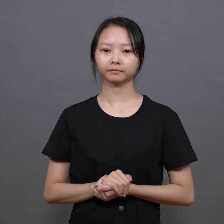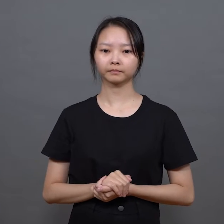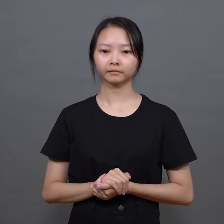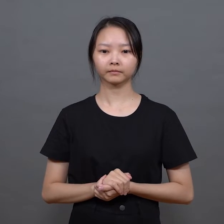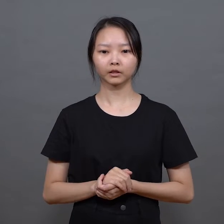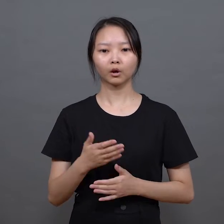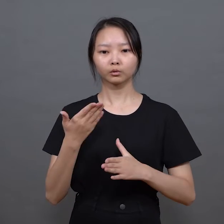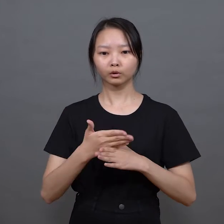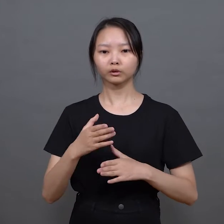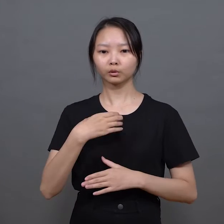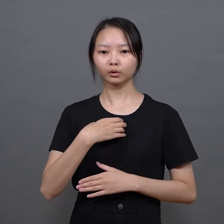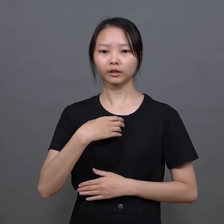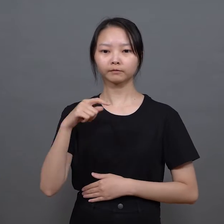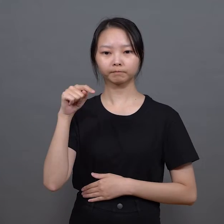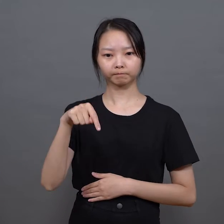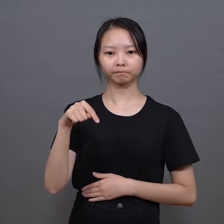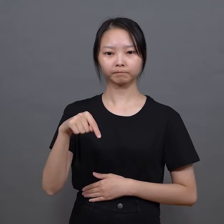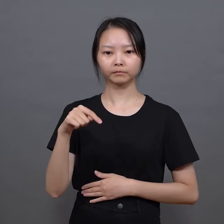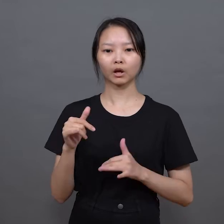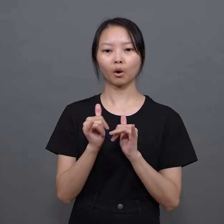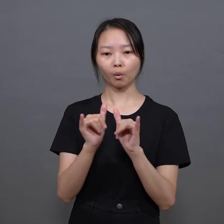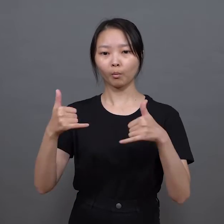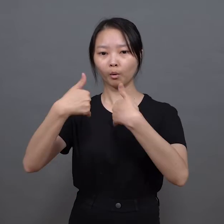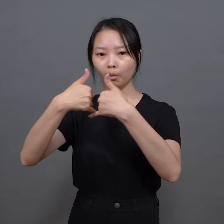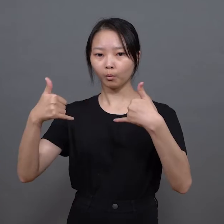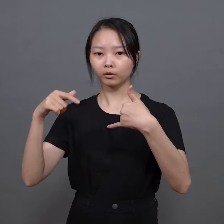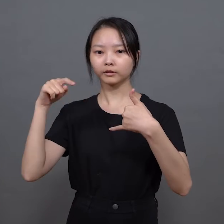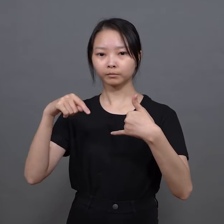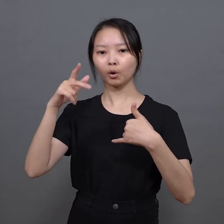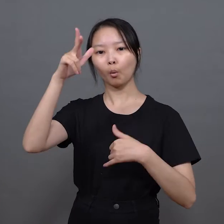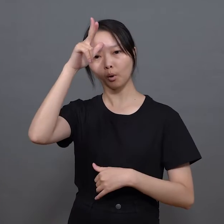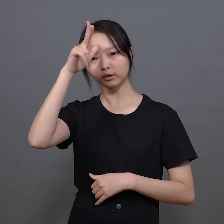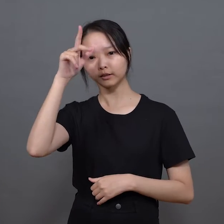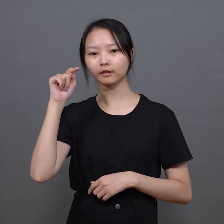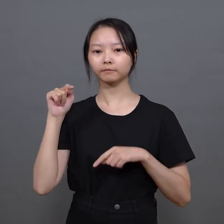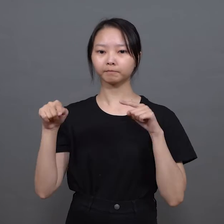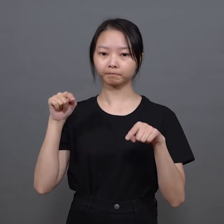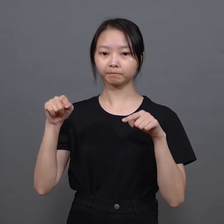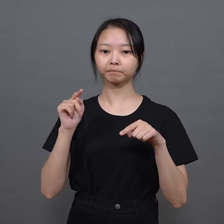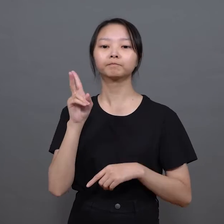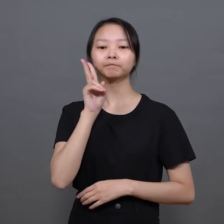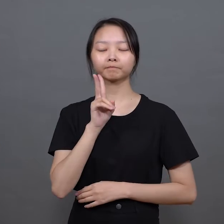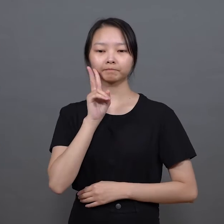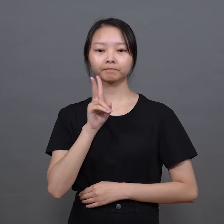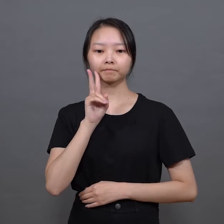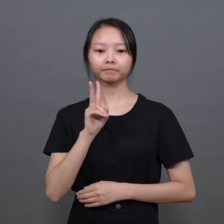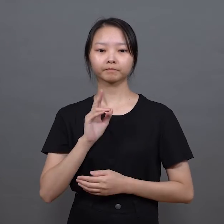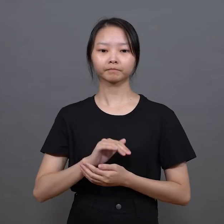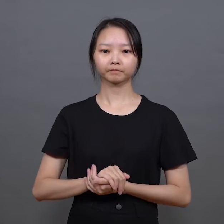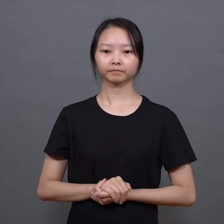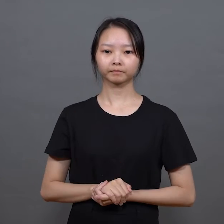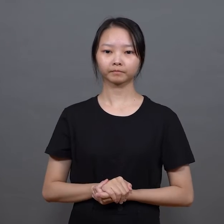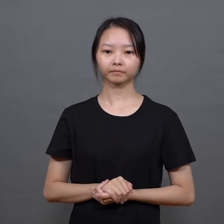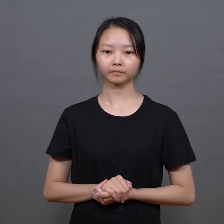So, I perceived that the parliament is like a king democratic consensus is the king today